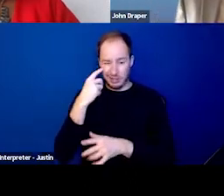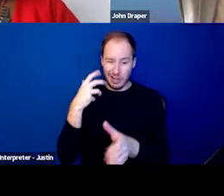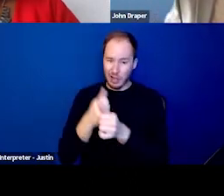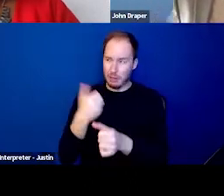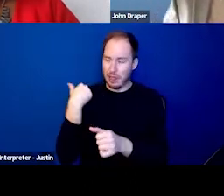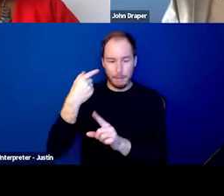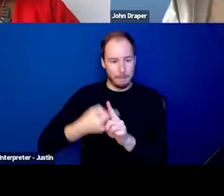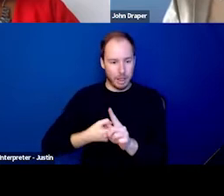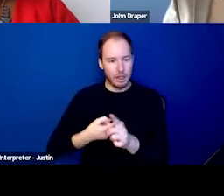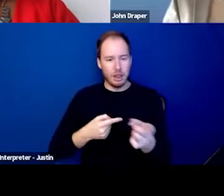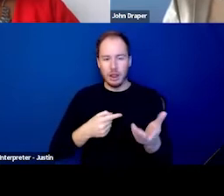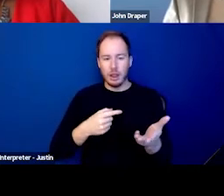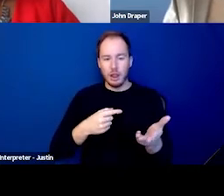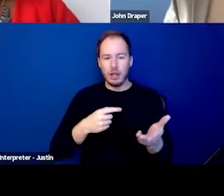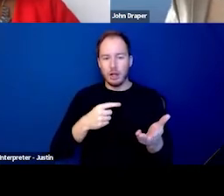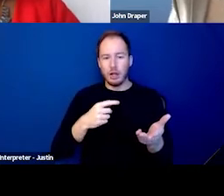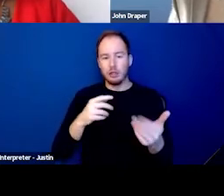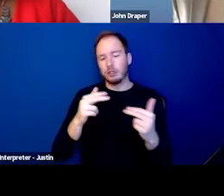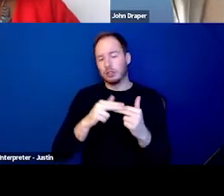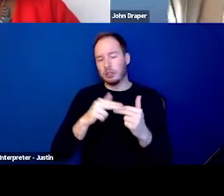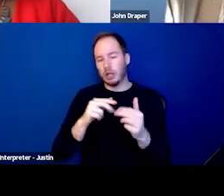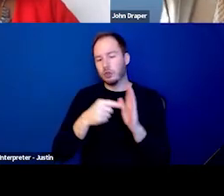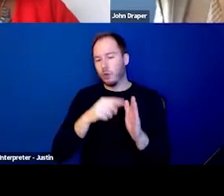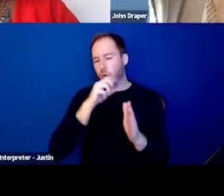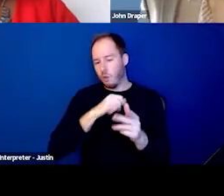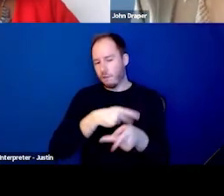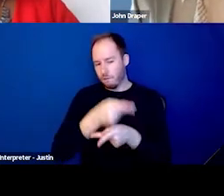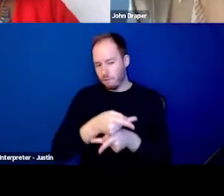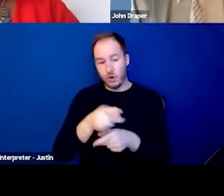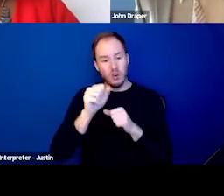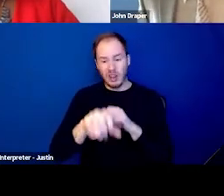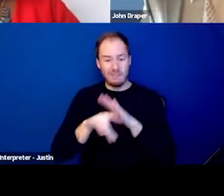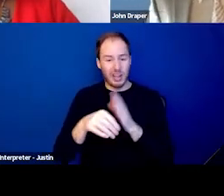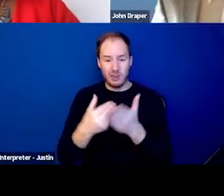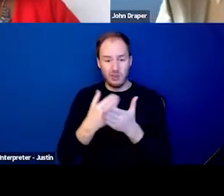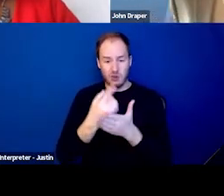So this is a slide featuring the older version, but you can find the new version, it's called